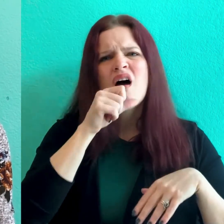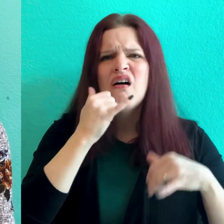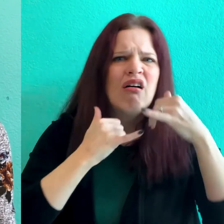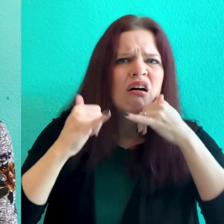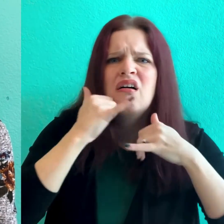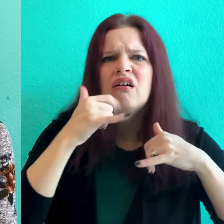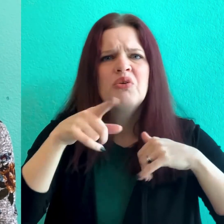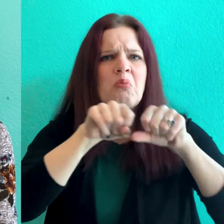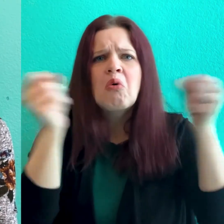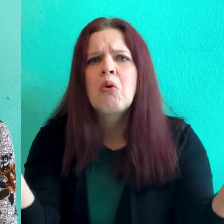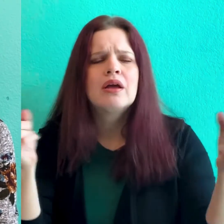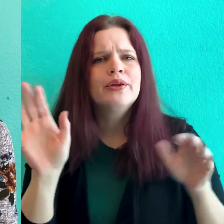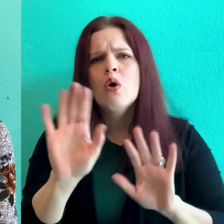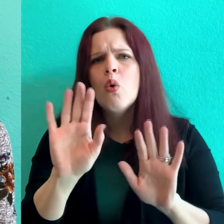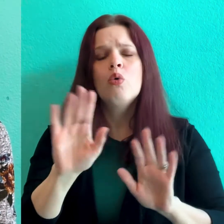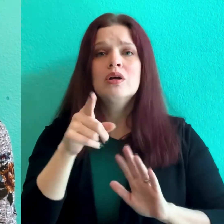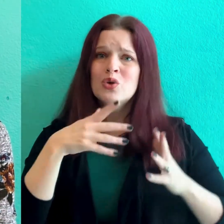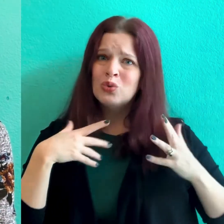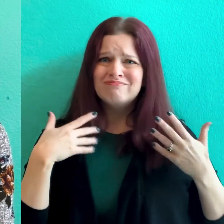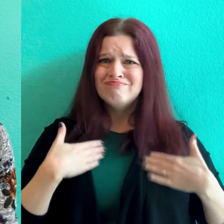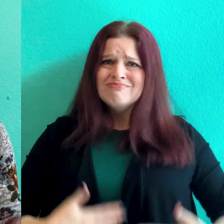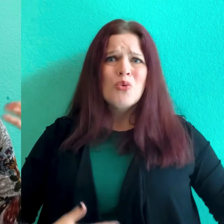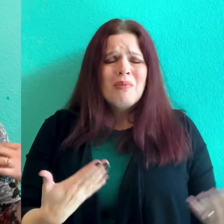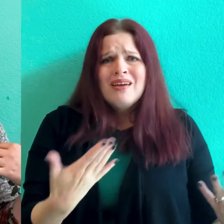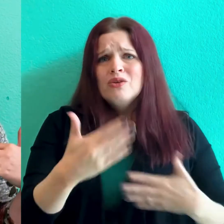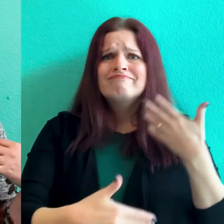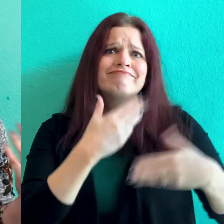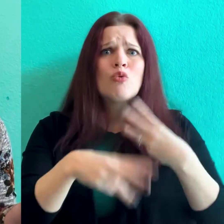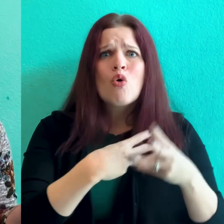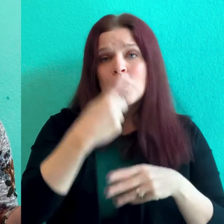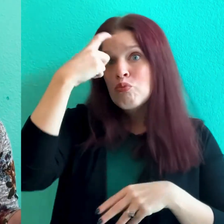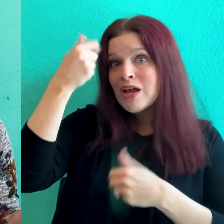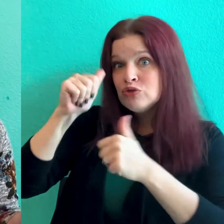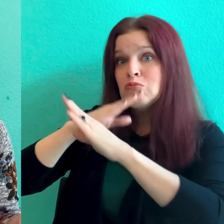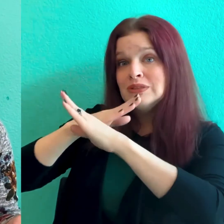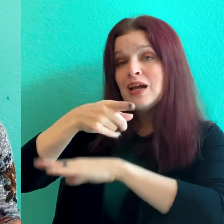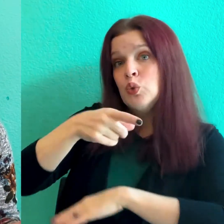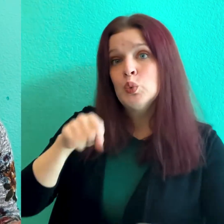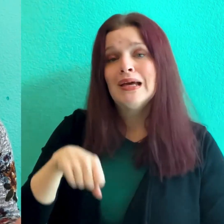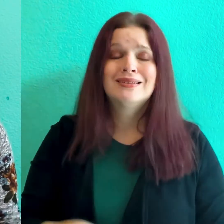and you're going through the world navigating the best you can and your brain is doing what it's supposed to do and keeping you protected.